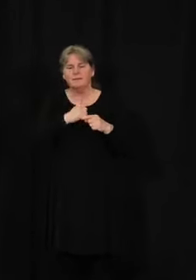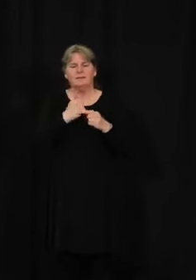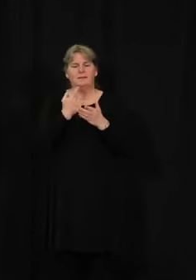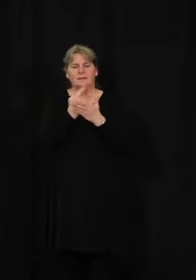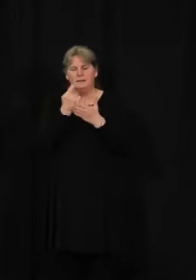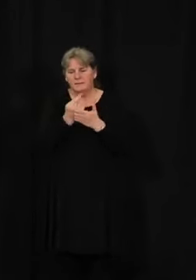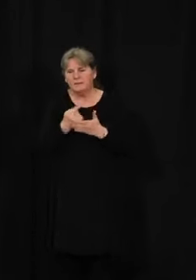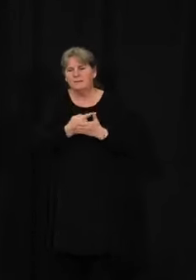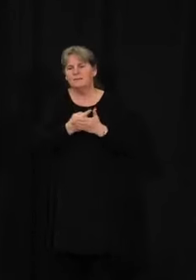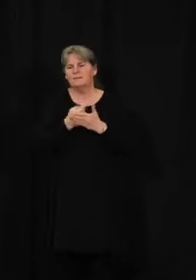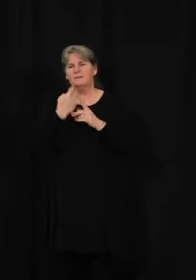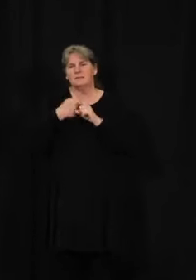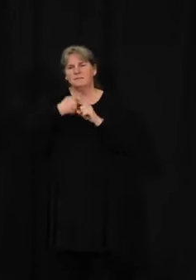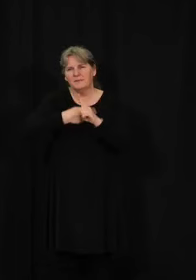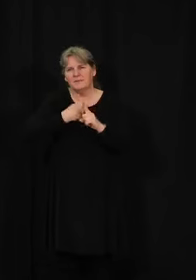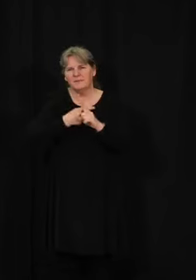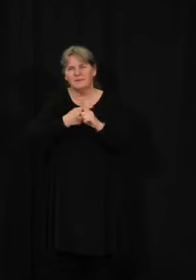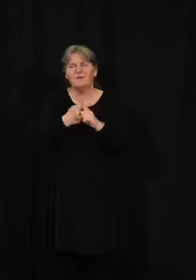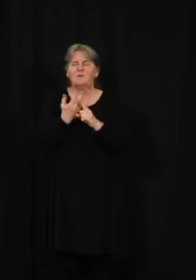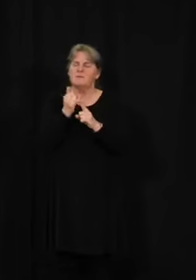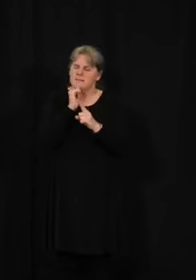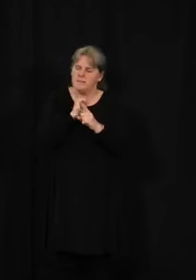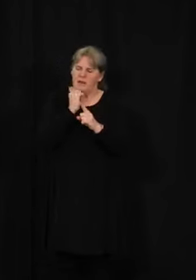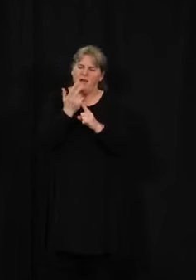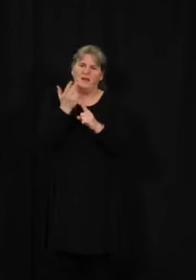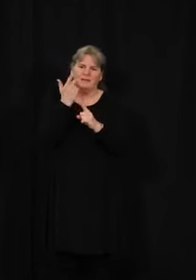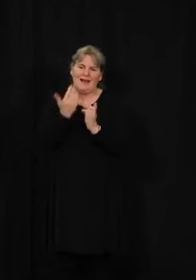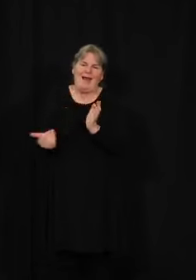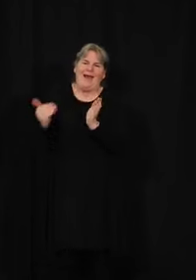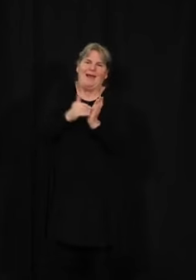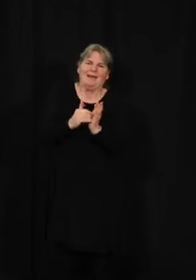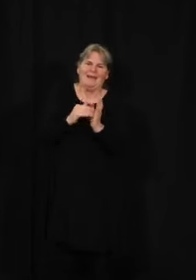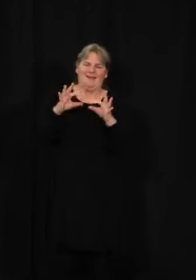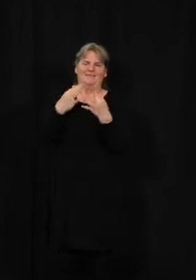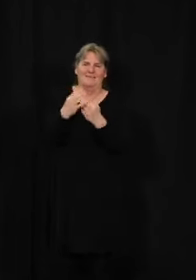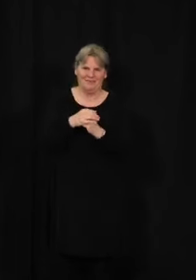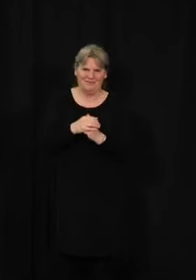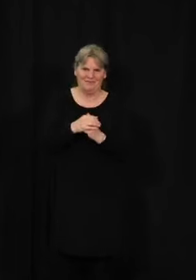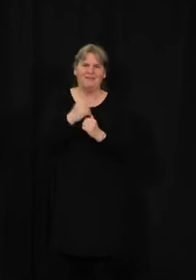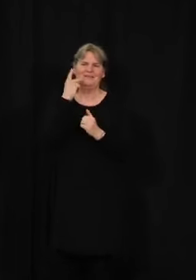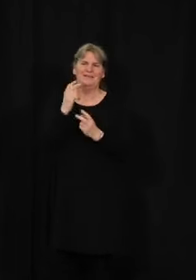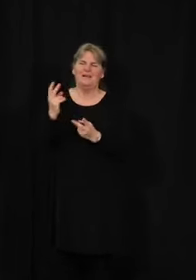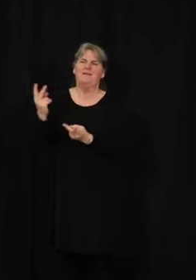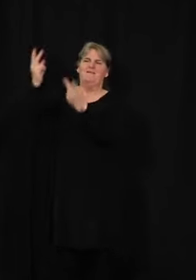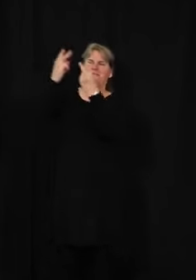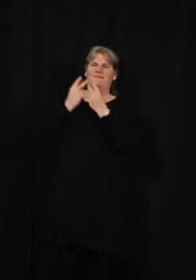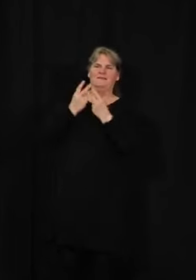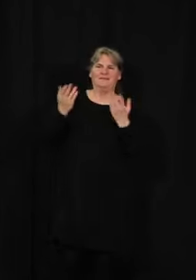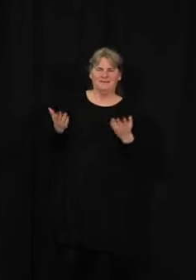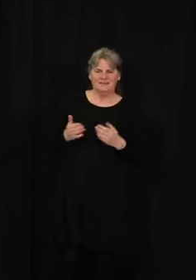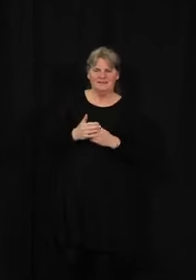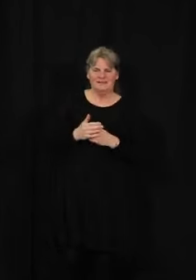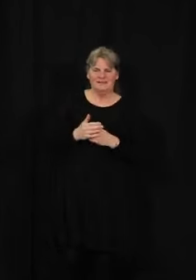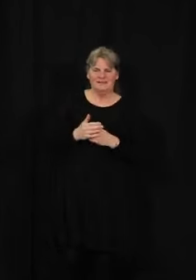another month, or many to see our family members, to welcome tourists, to get back to a normal workplace or to return to